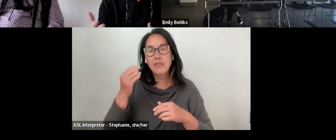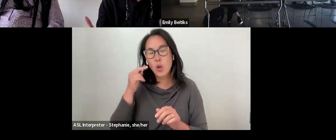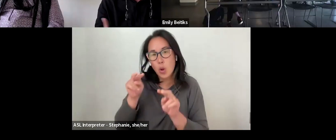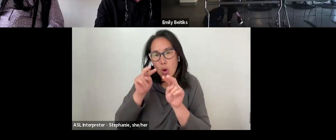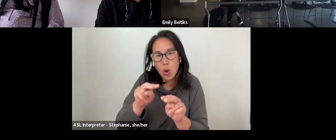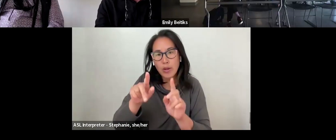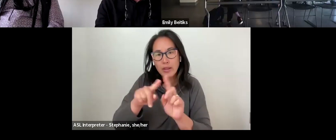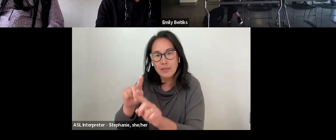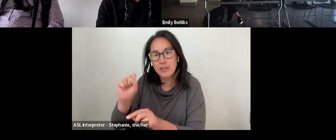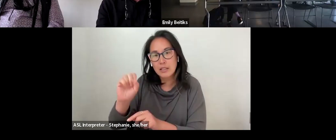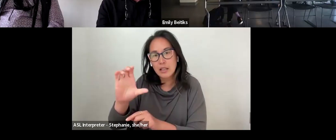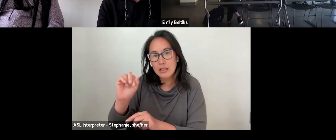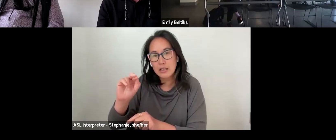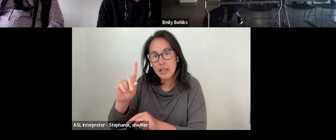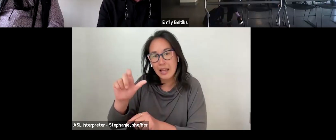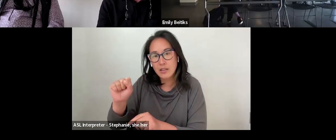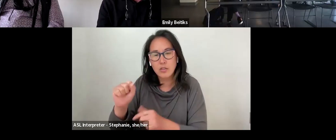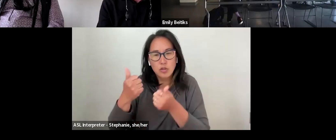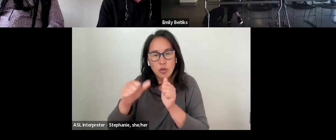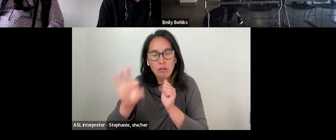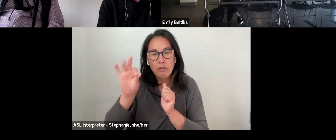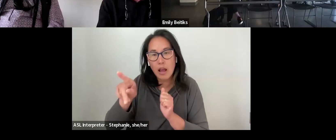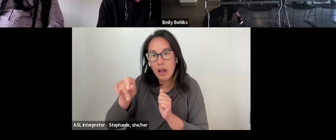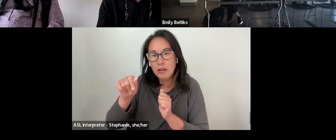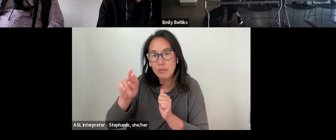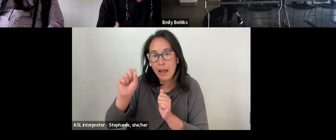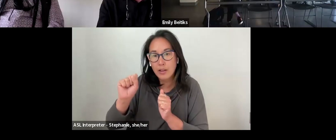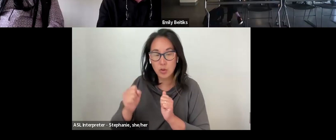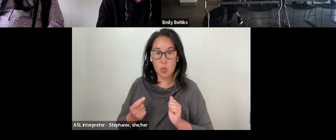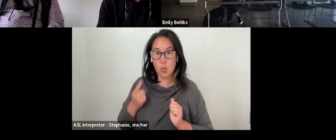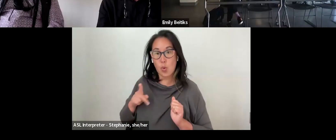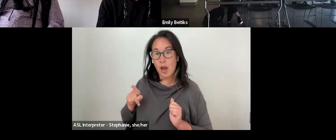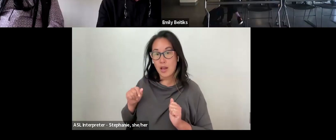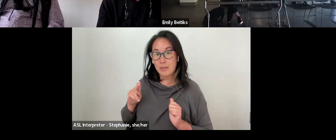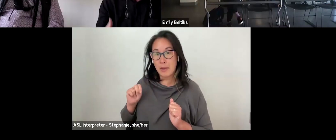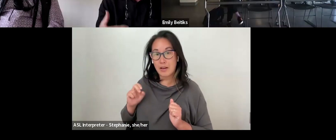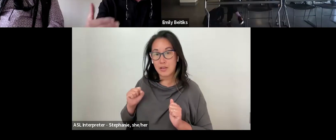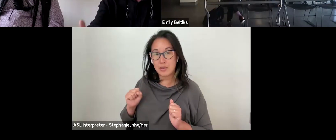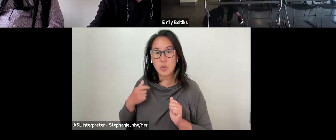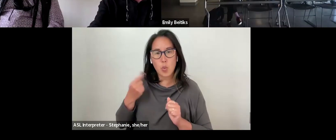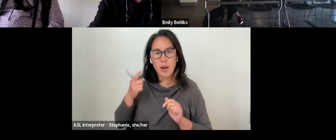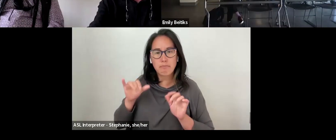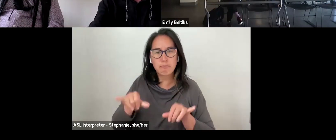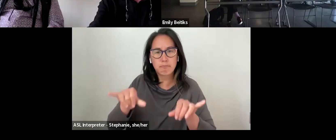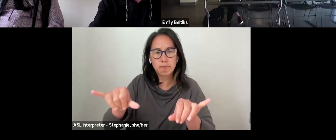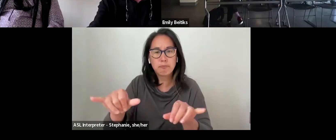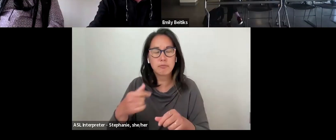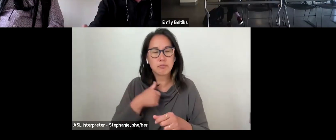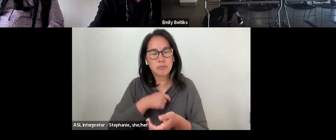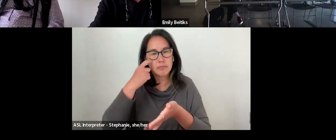maybe I can see patterns that emerge. And one of the patterns that emerged is staying silent.